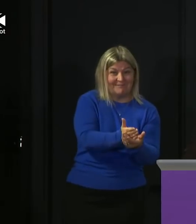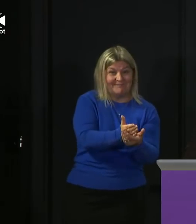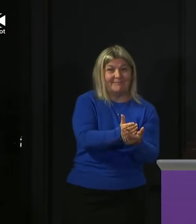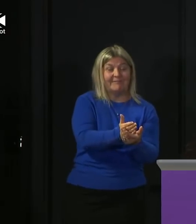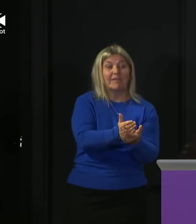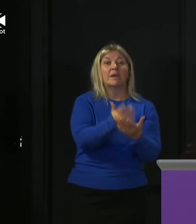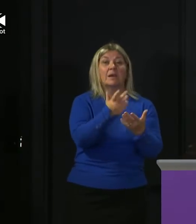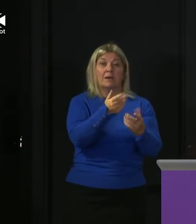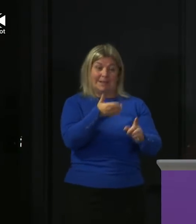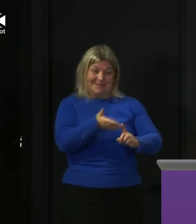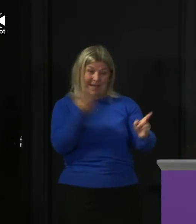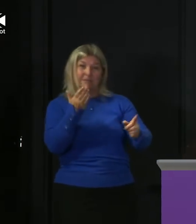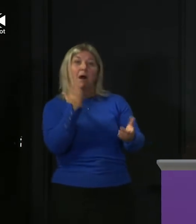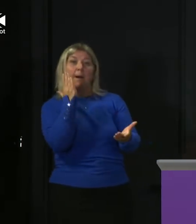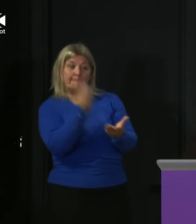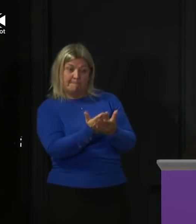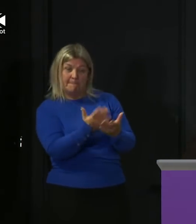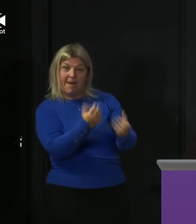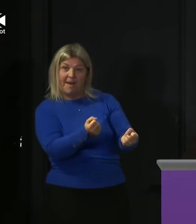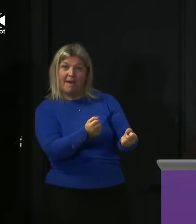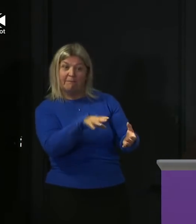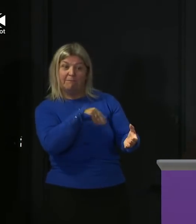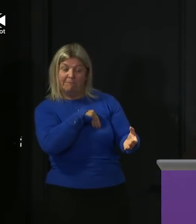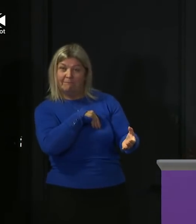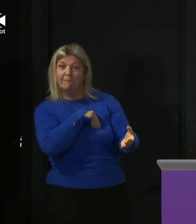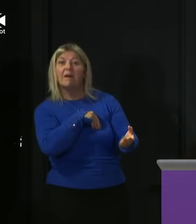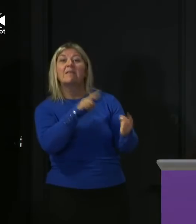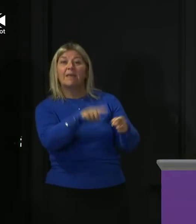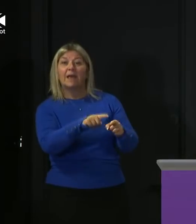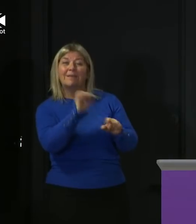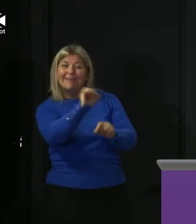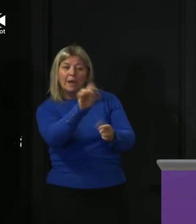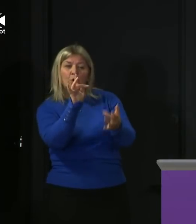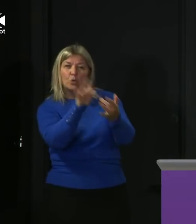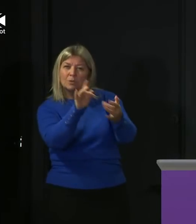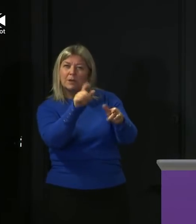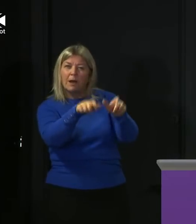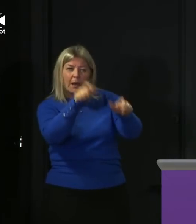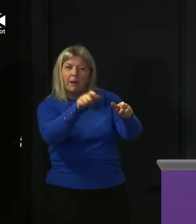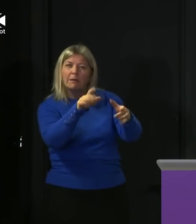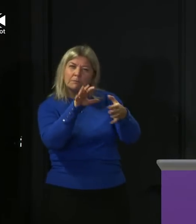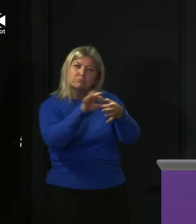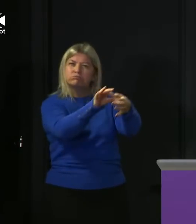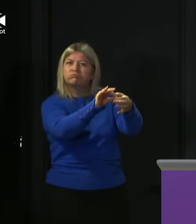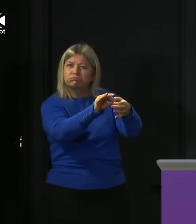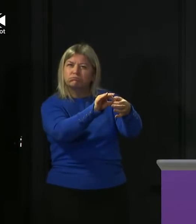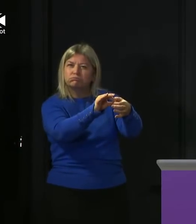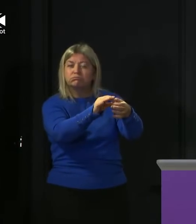and all of the self-isolation advice given. Andrew Learmonth from The National.